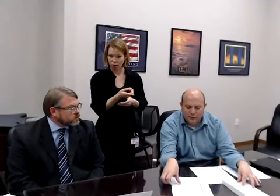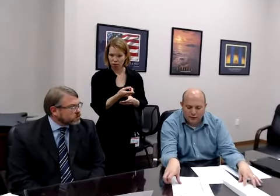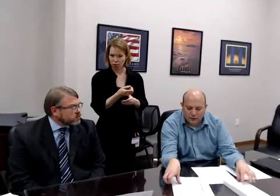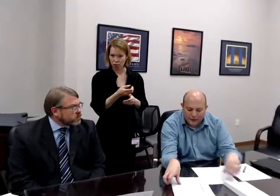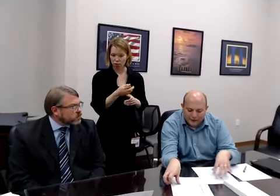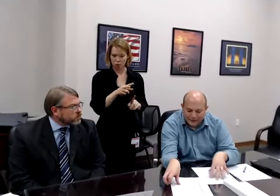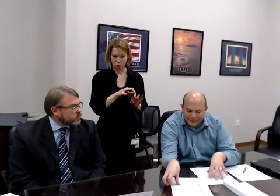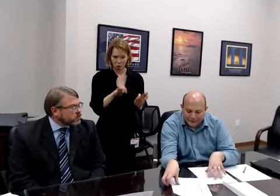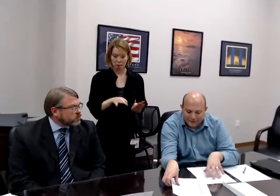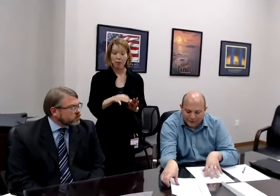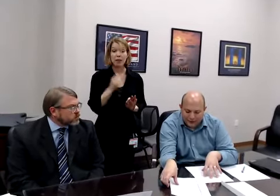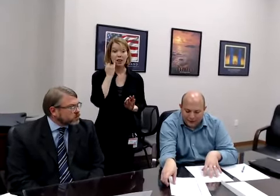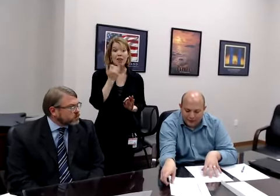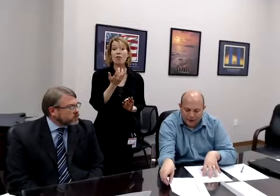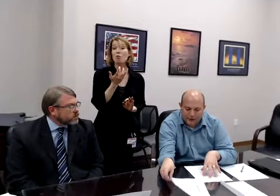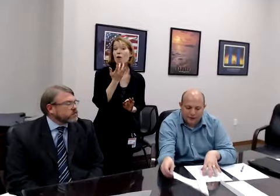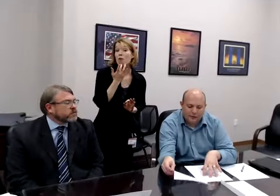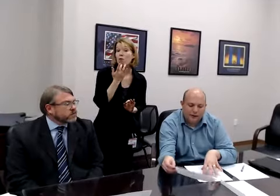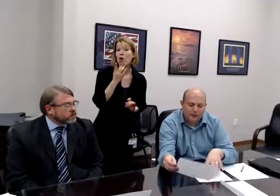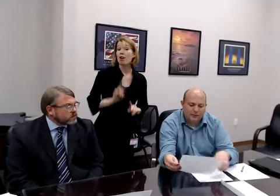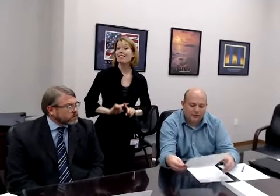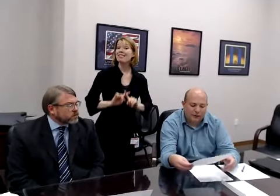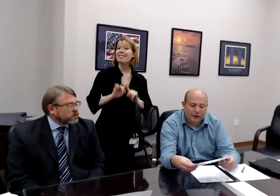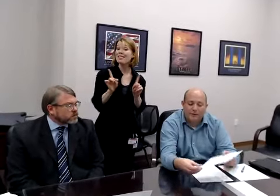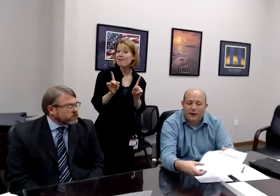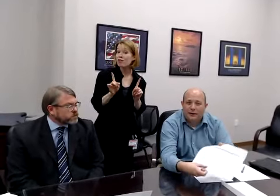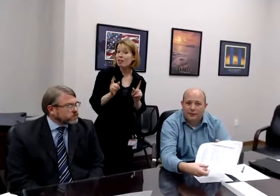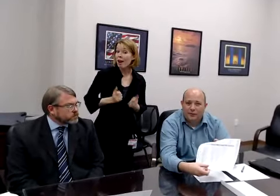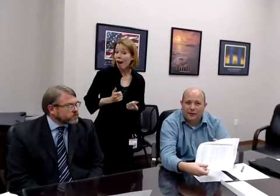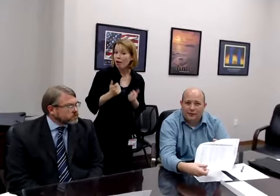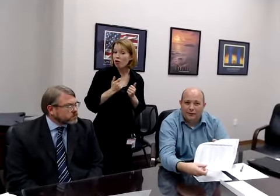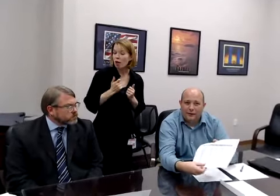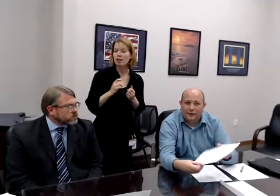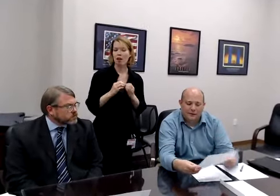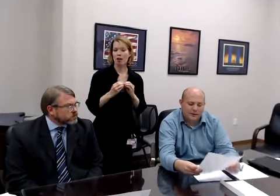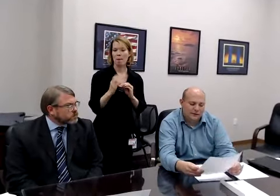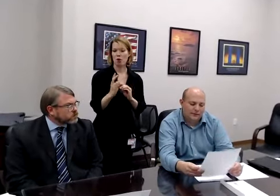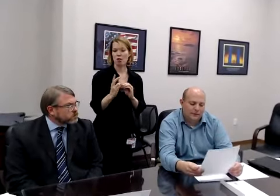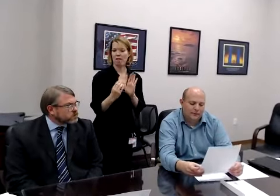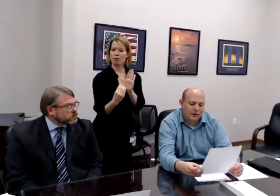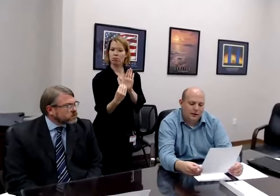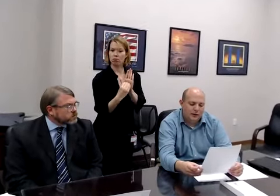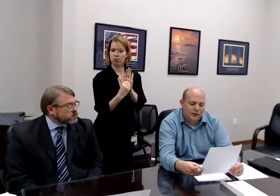If you would like to get it to a different address, fill out box number seven on that 11 G form